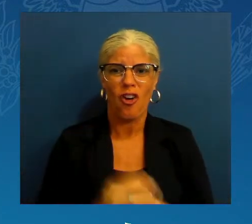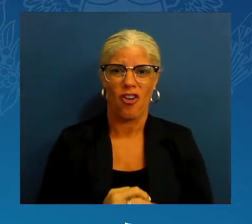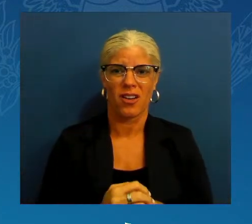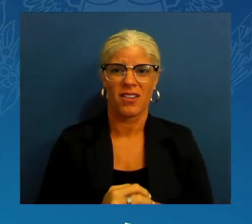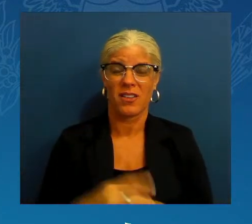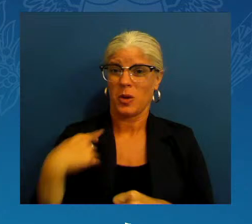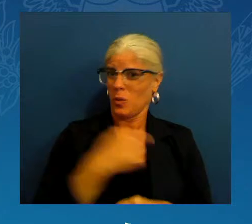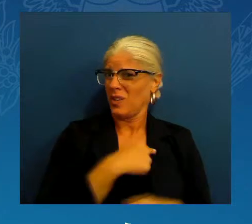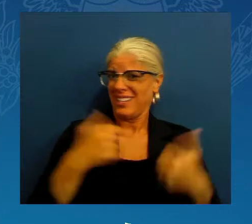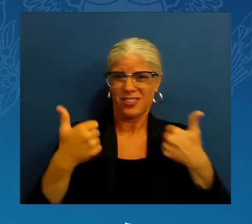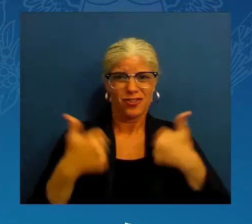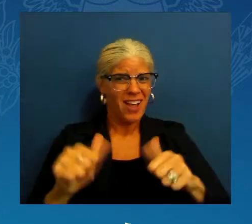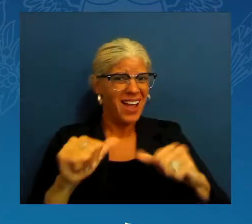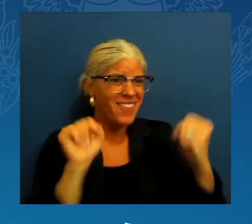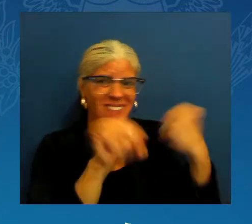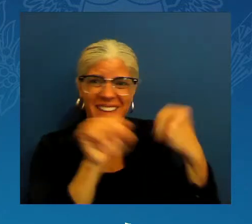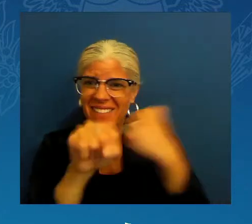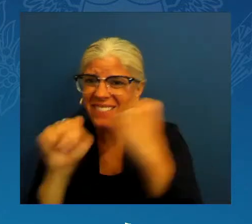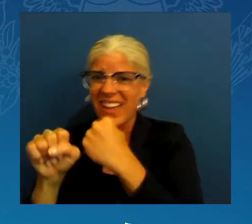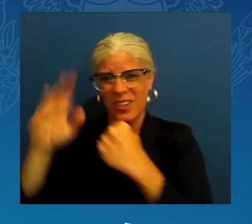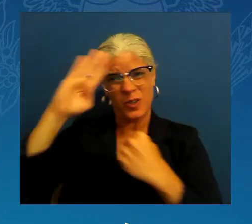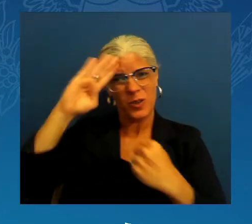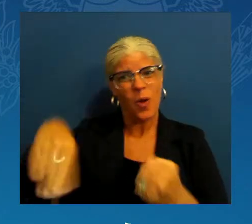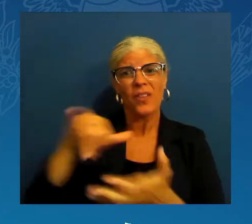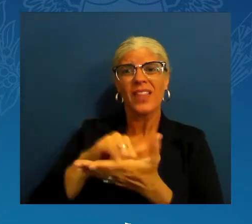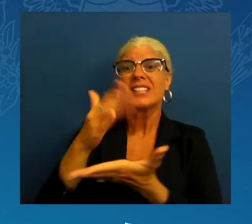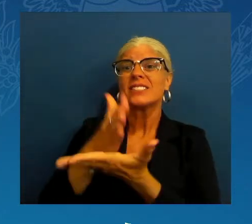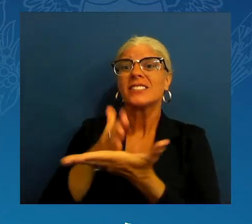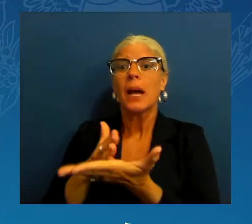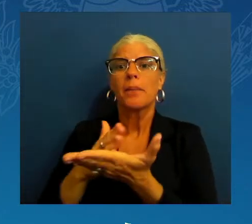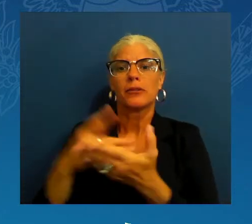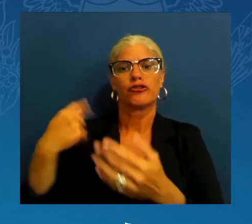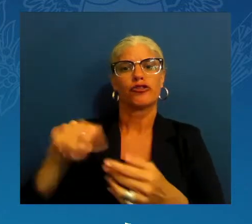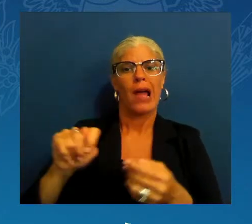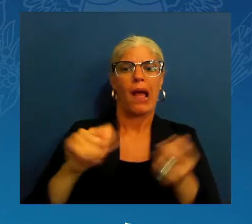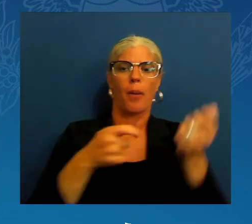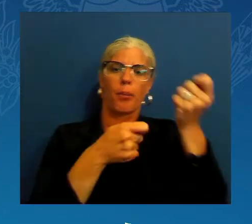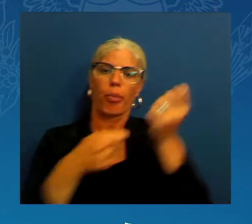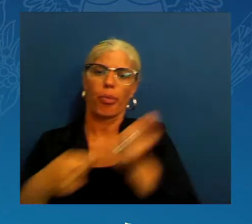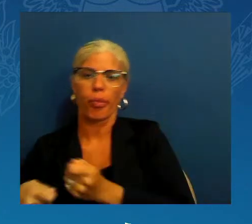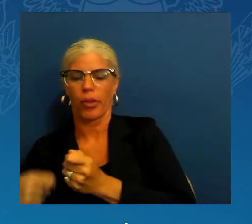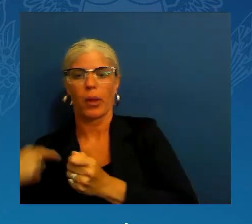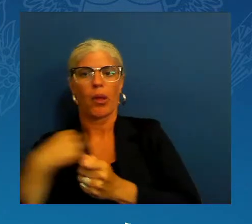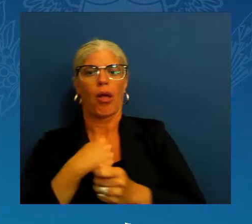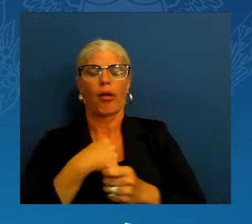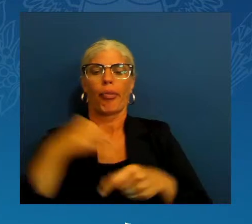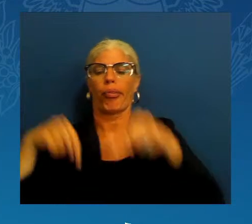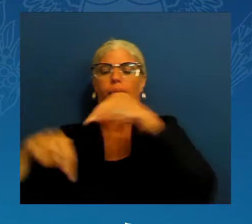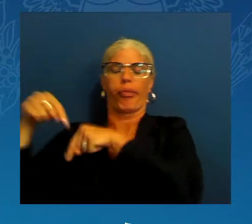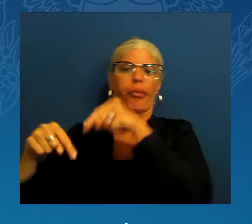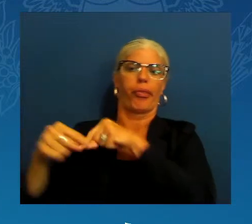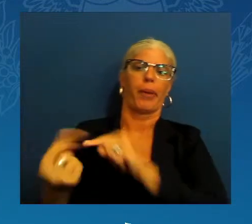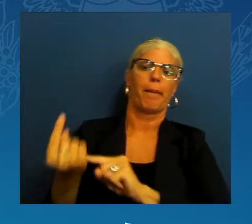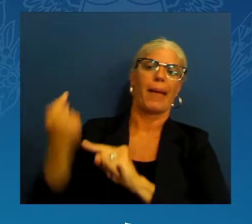You may have seen their agenda. They call it "Project 2025." Audience: Booo -